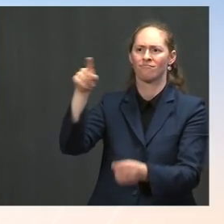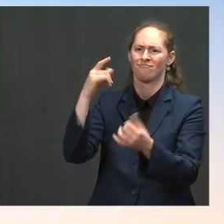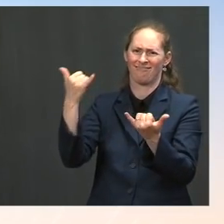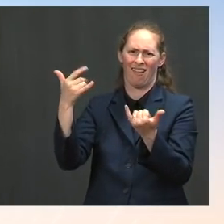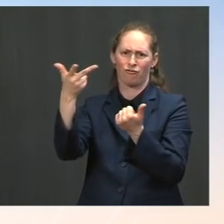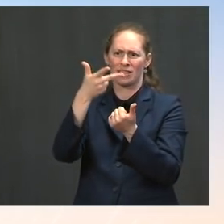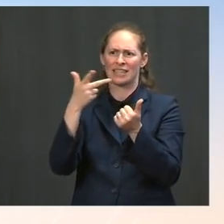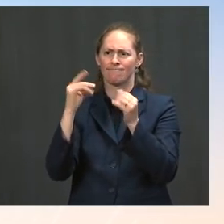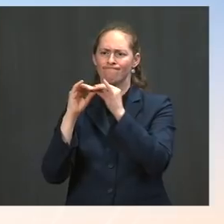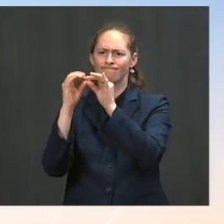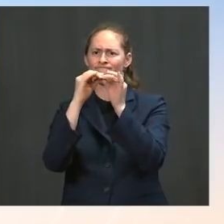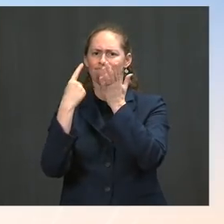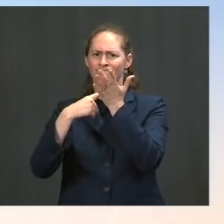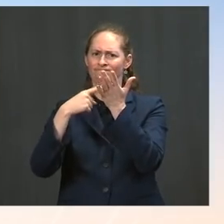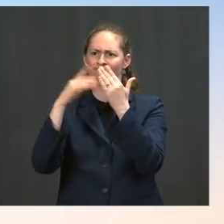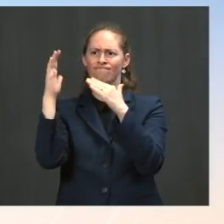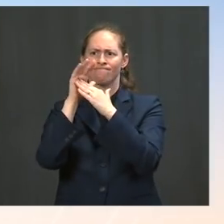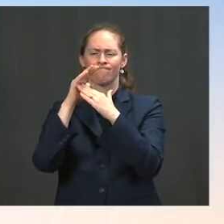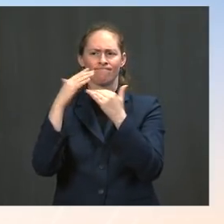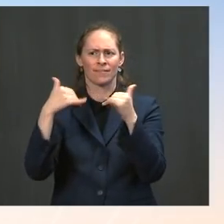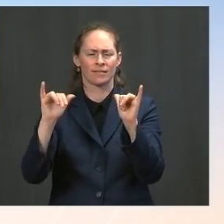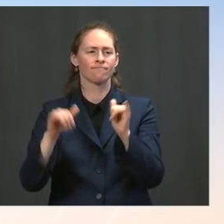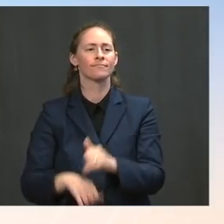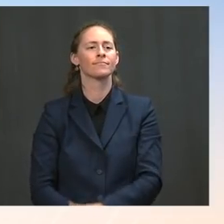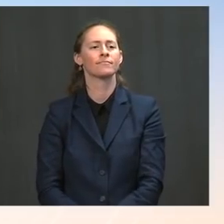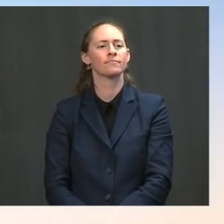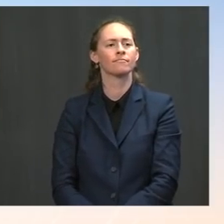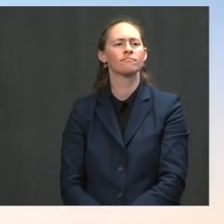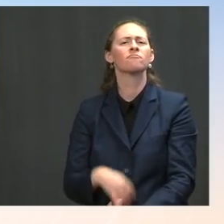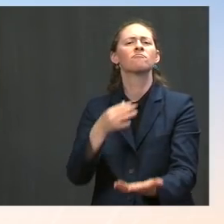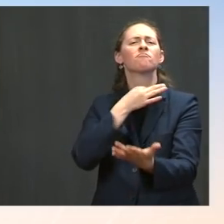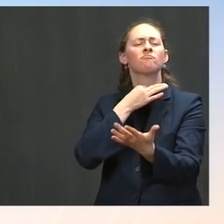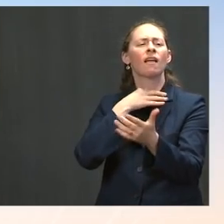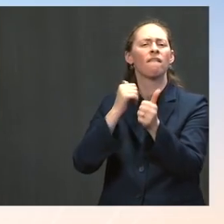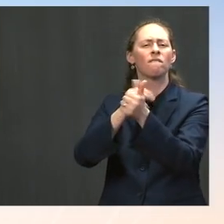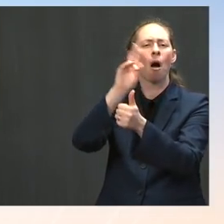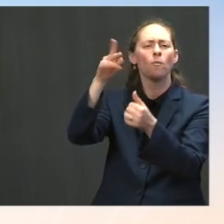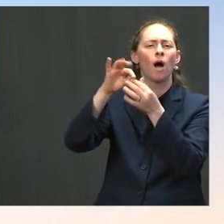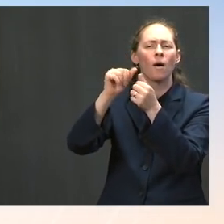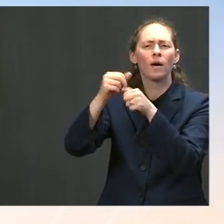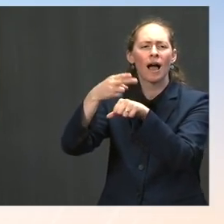The Press: And I'll go back just once on Haiti again. The issue of the gangs, the intimidation by the gangs --